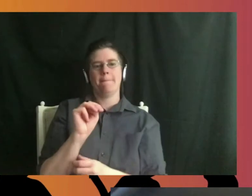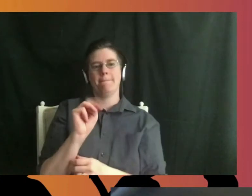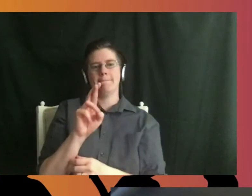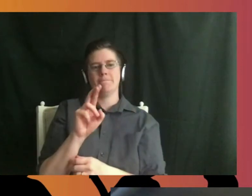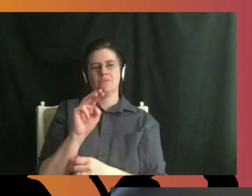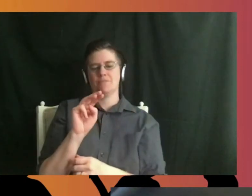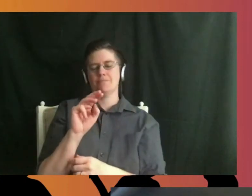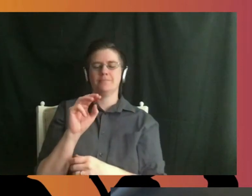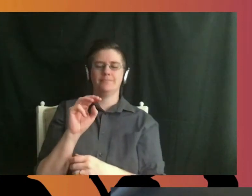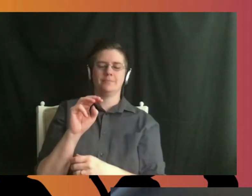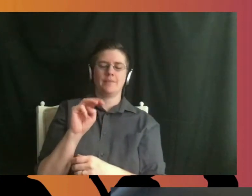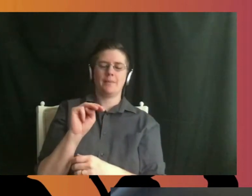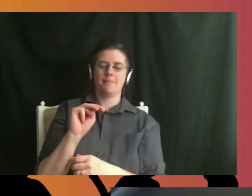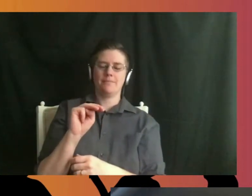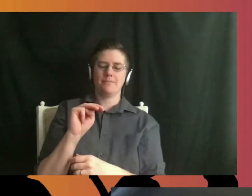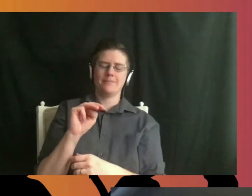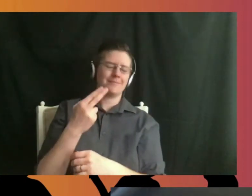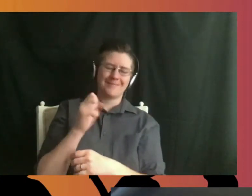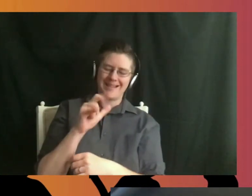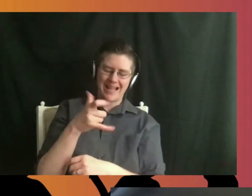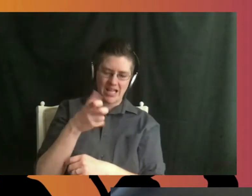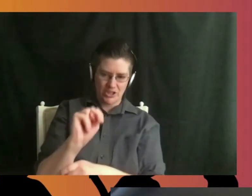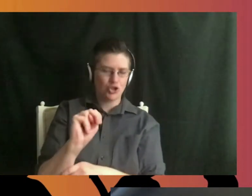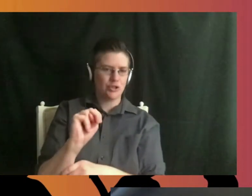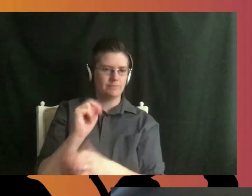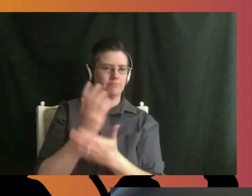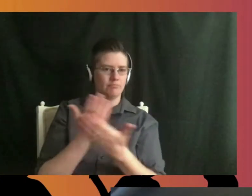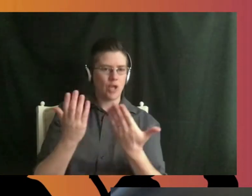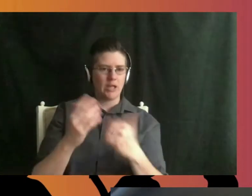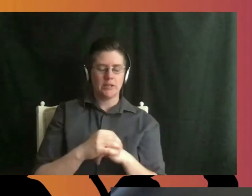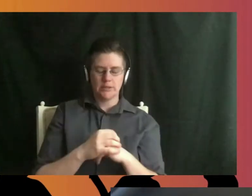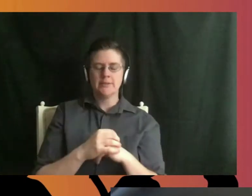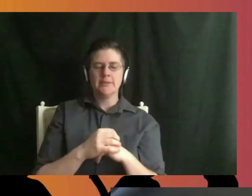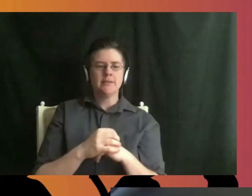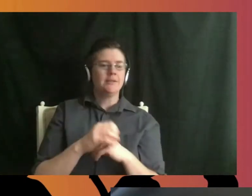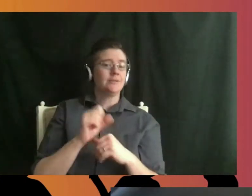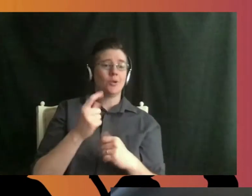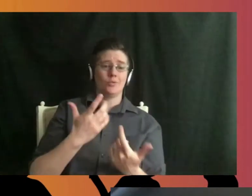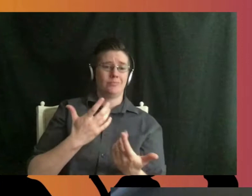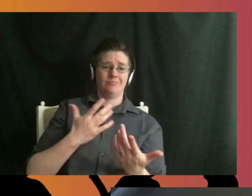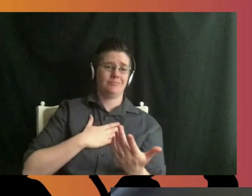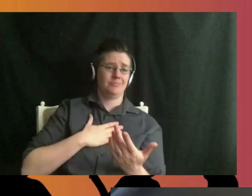you you find you a plethora of things to protest about trust me my protest is not only only just